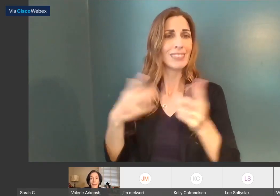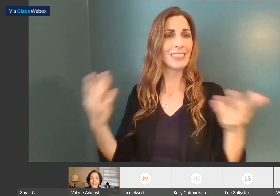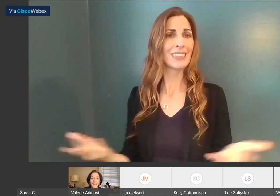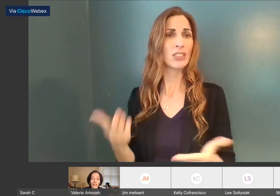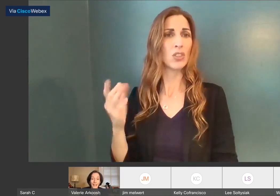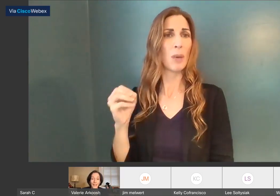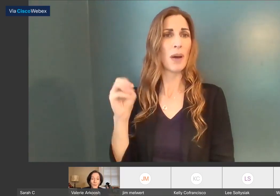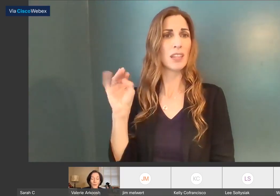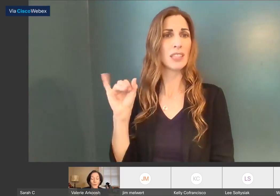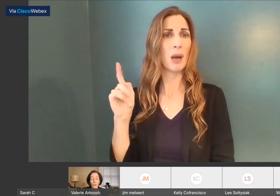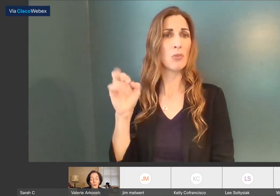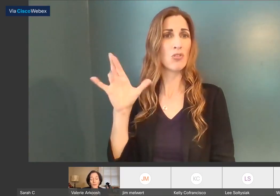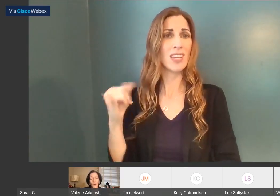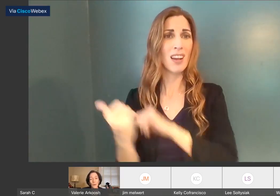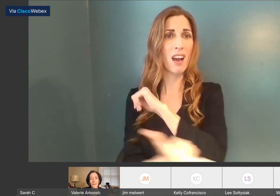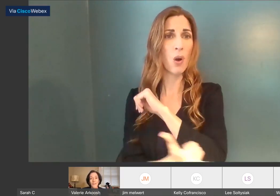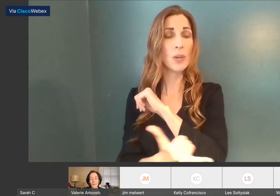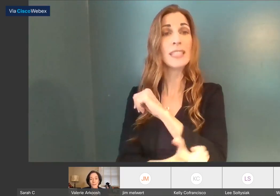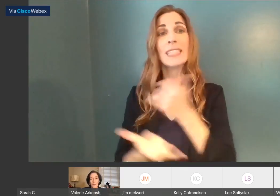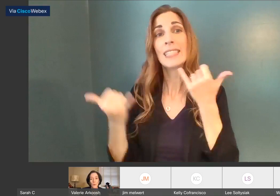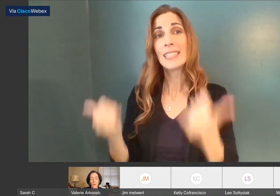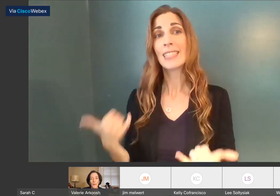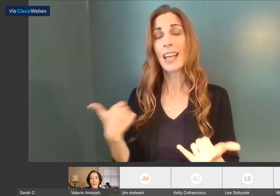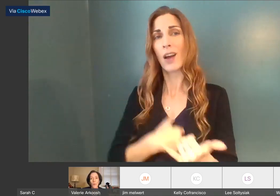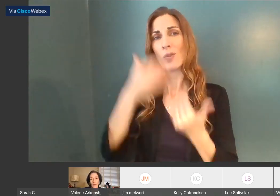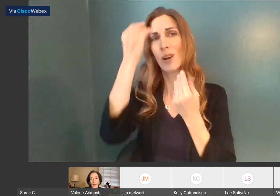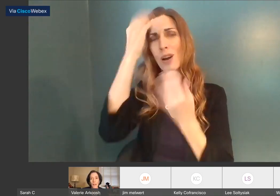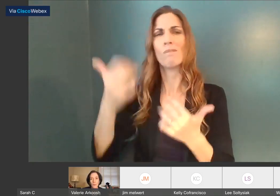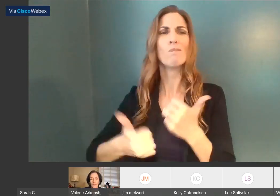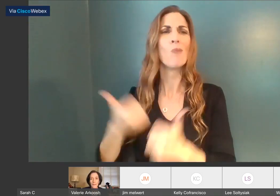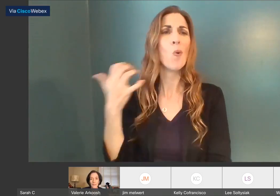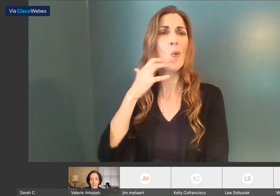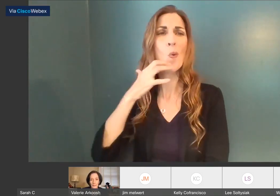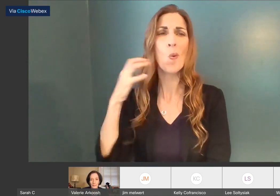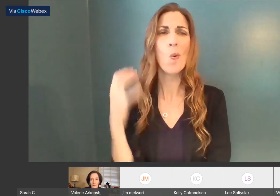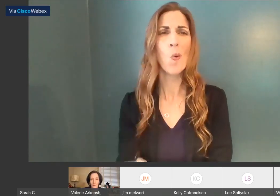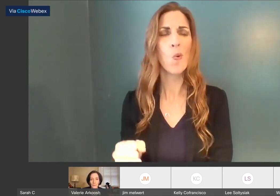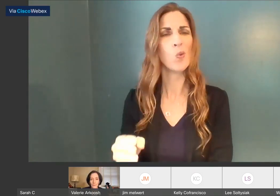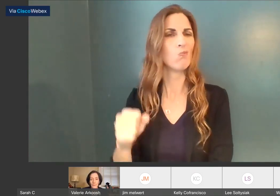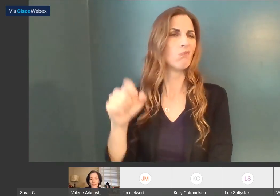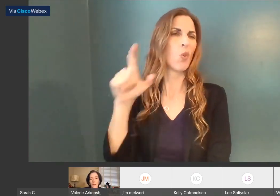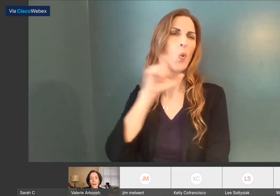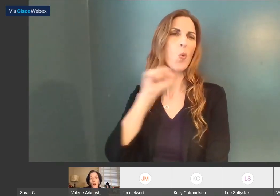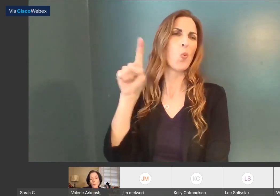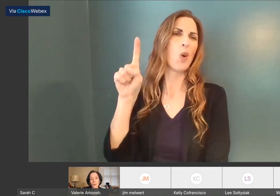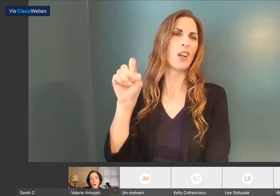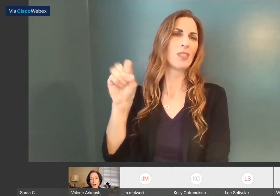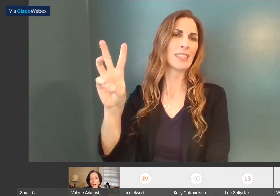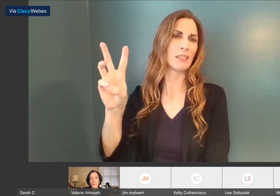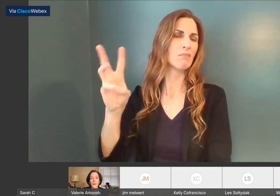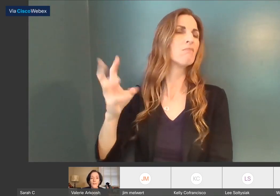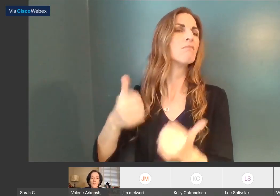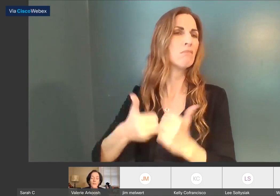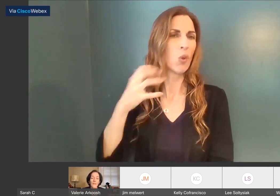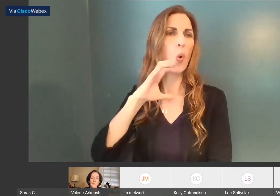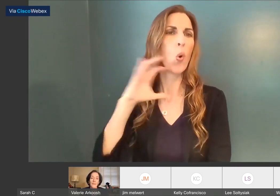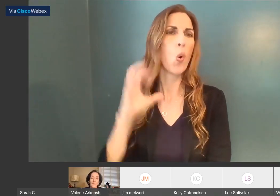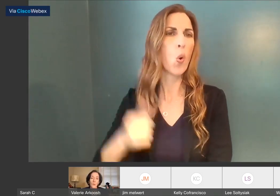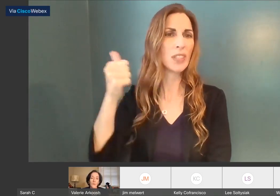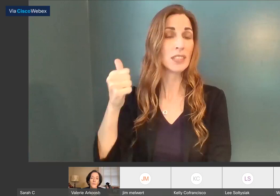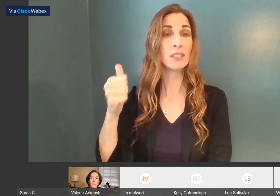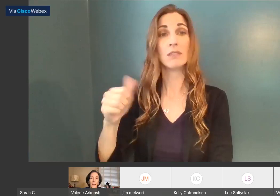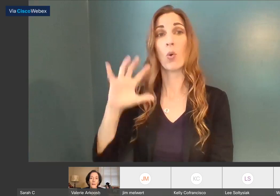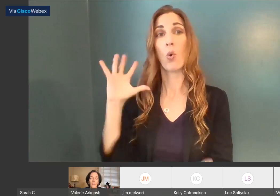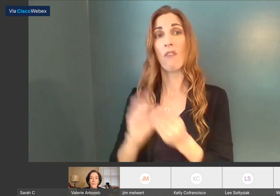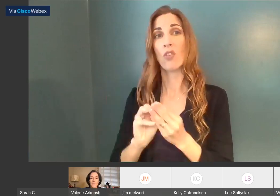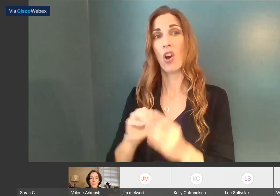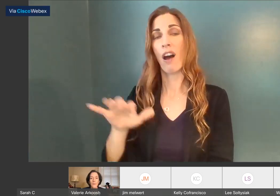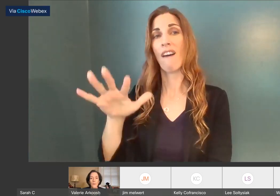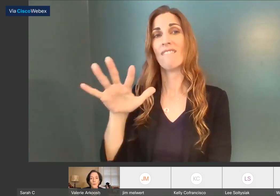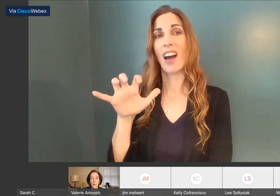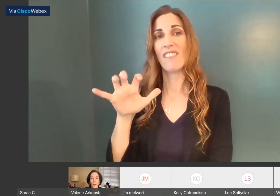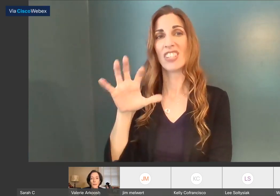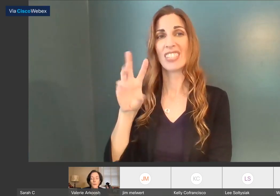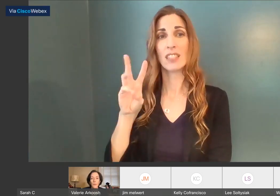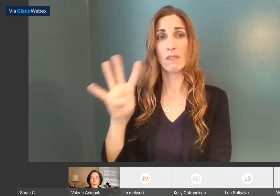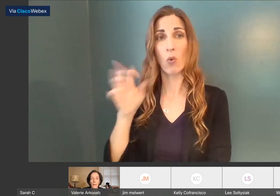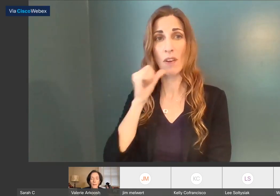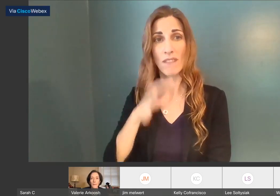and today we report the oldest individual, at 106. Overall, 564 females and 523 males